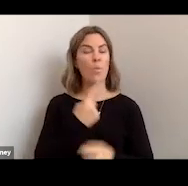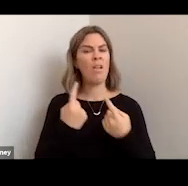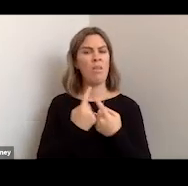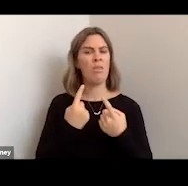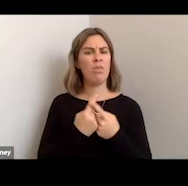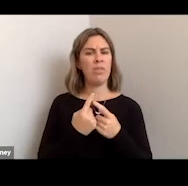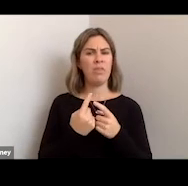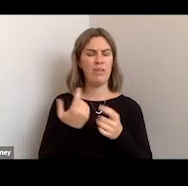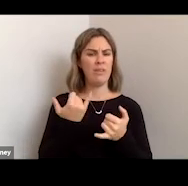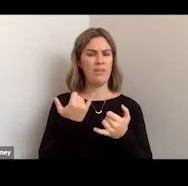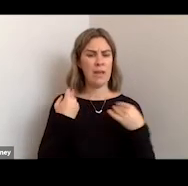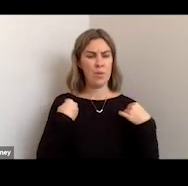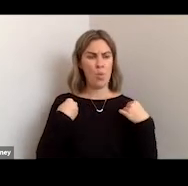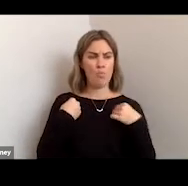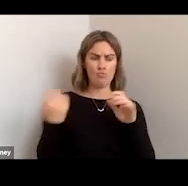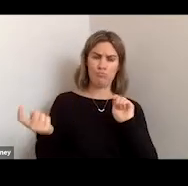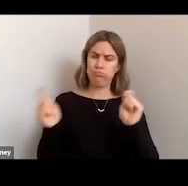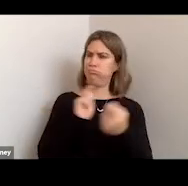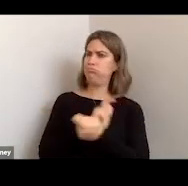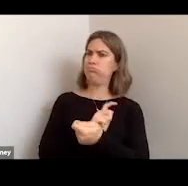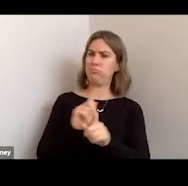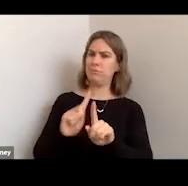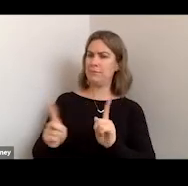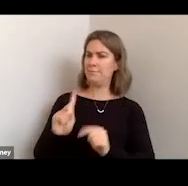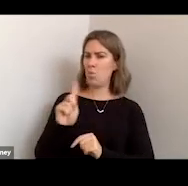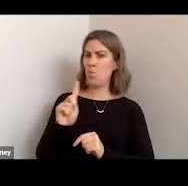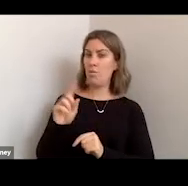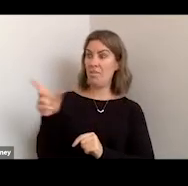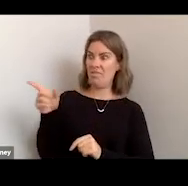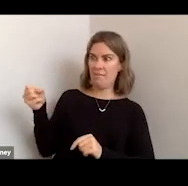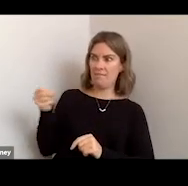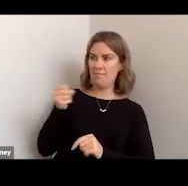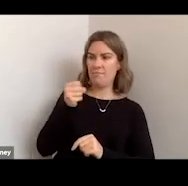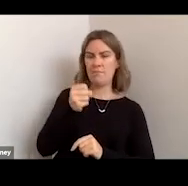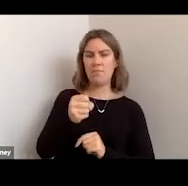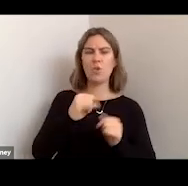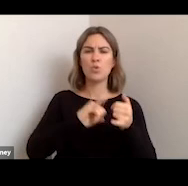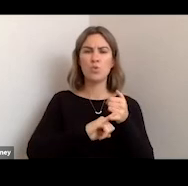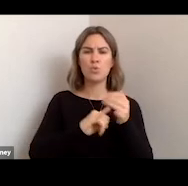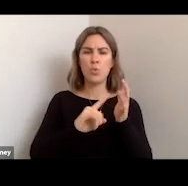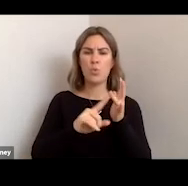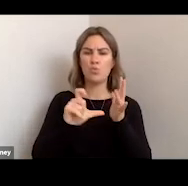corporate world is to bring in social media influencers to emcee events.